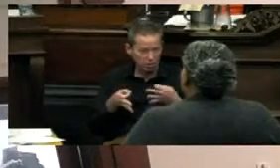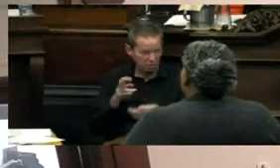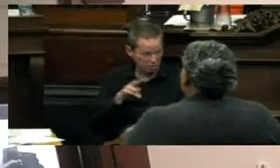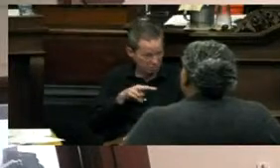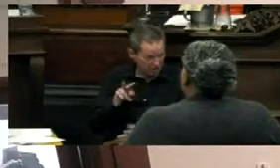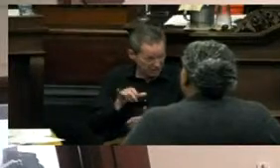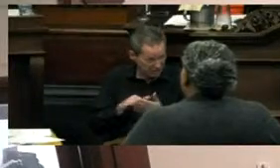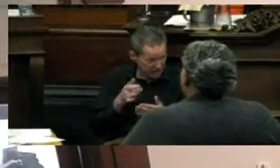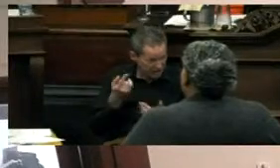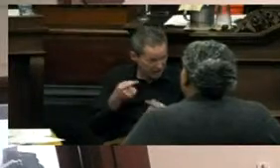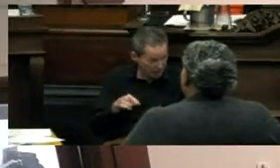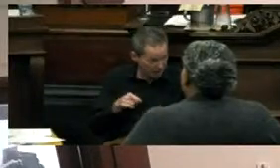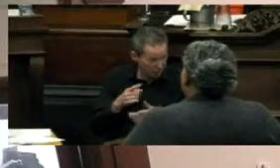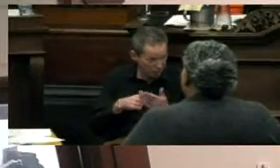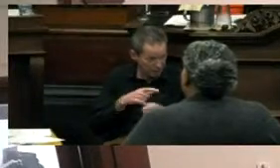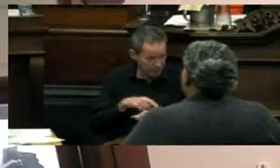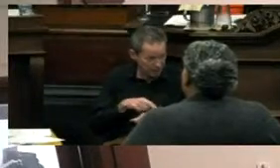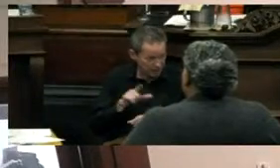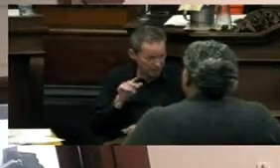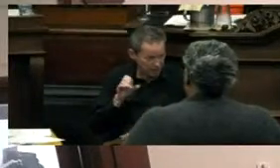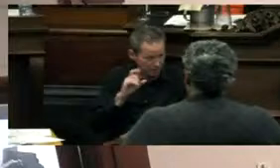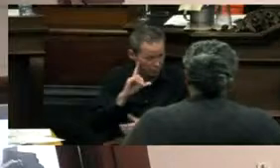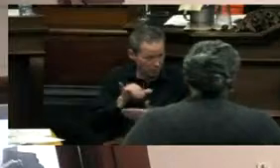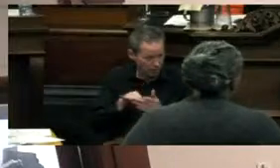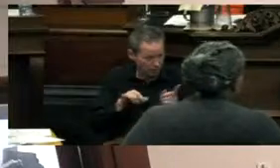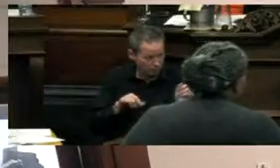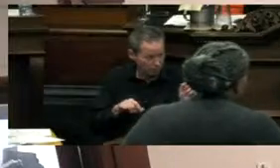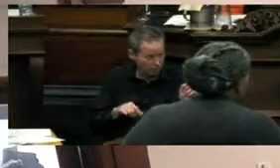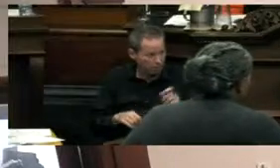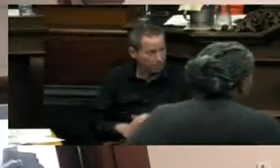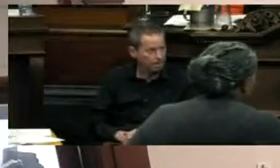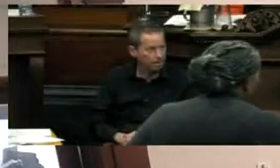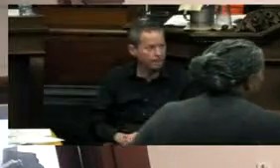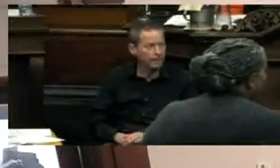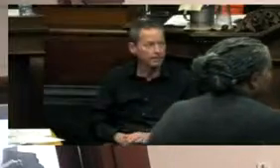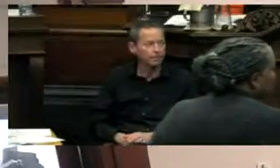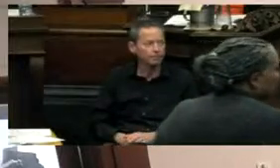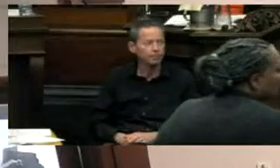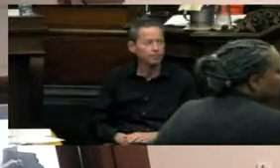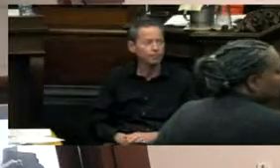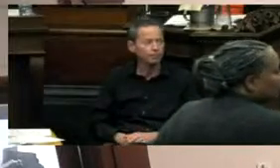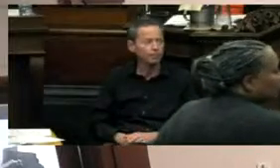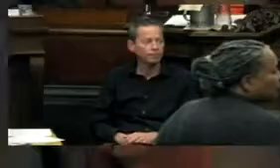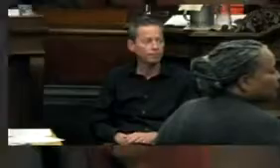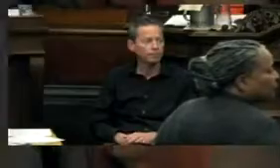litigation. It going into court on the 22nd, is that happening